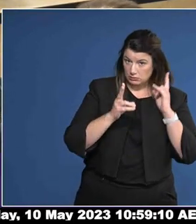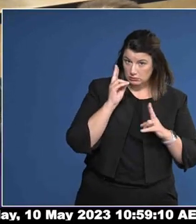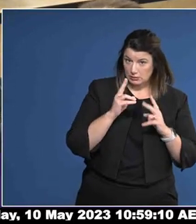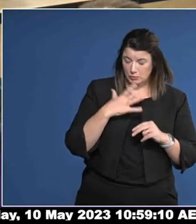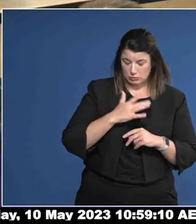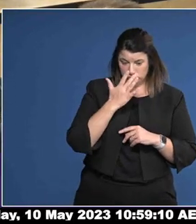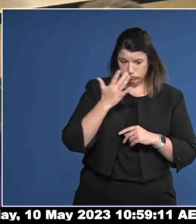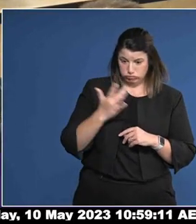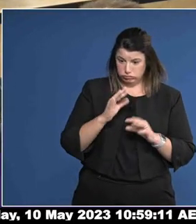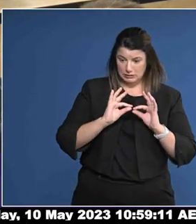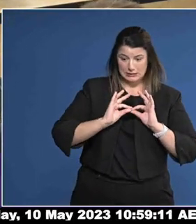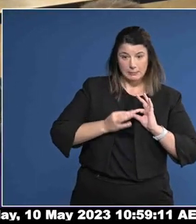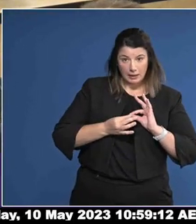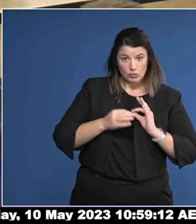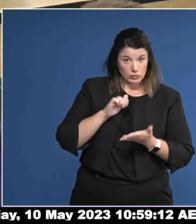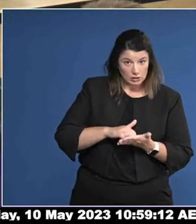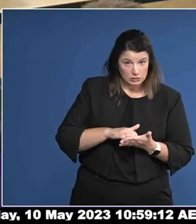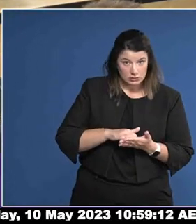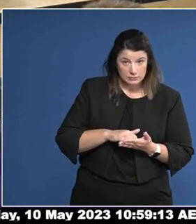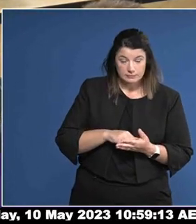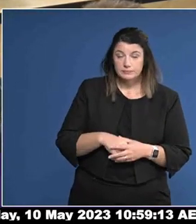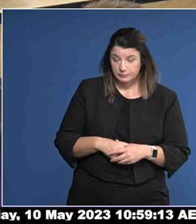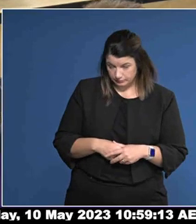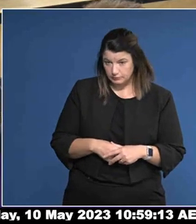smelling; correct? Yes.